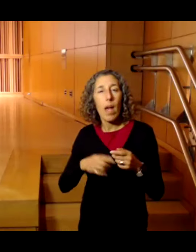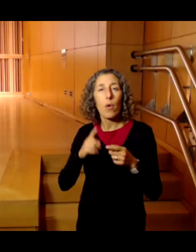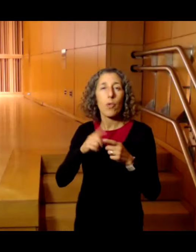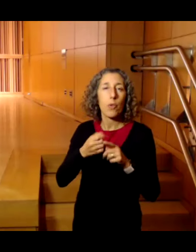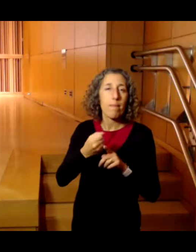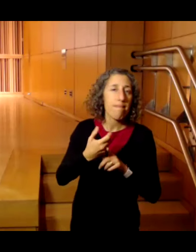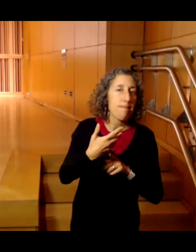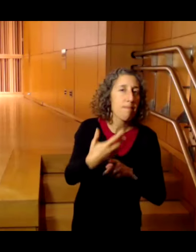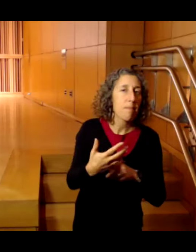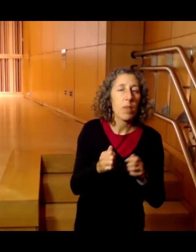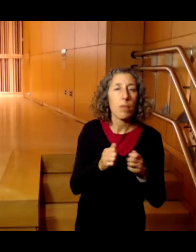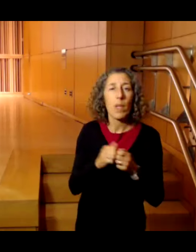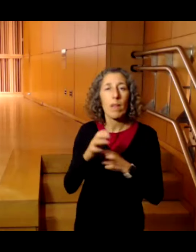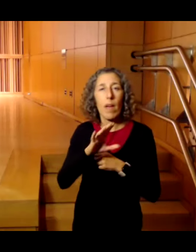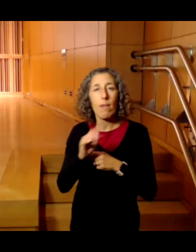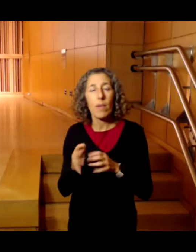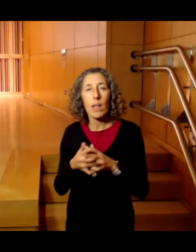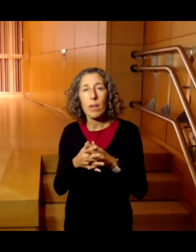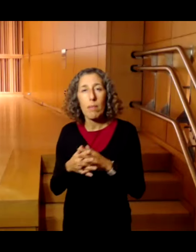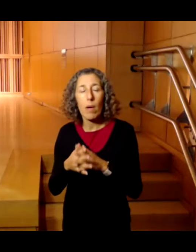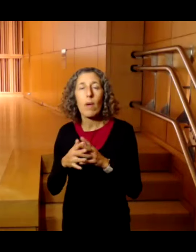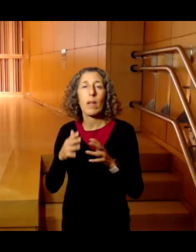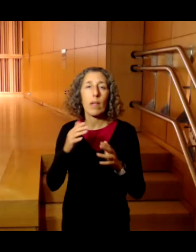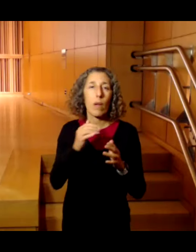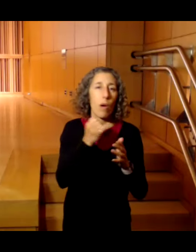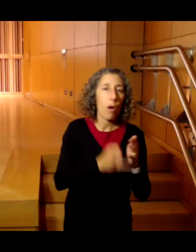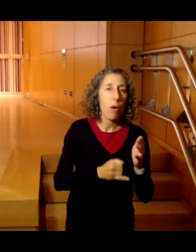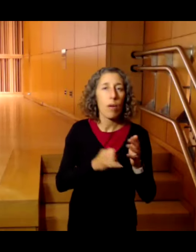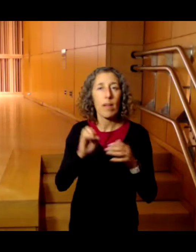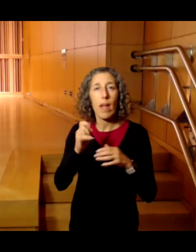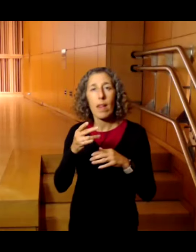between African American and Spanish artists and intellectuals. Including Langston Hughes, Richard Wright.